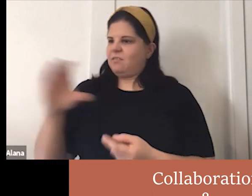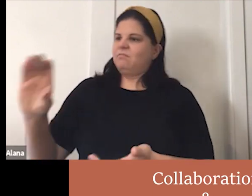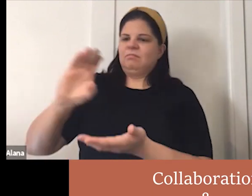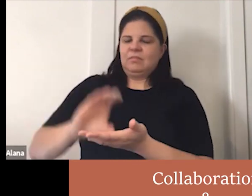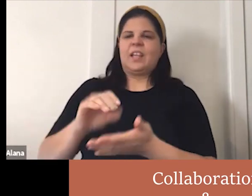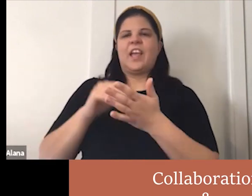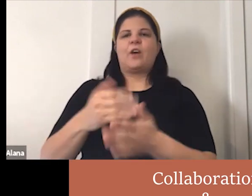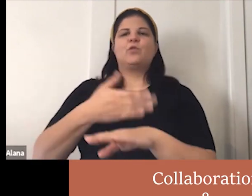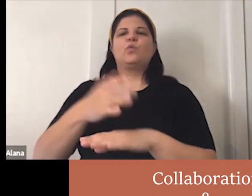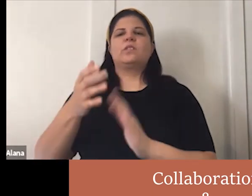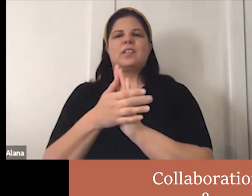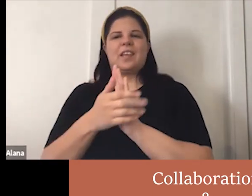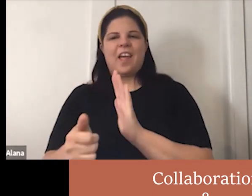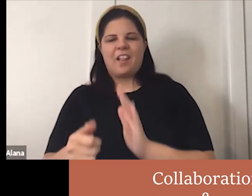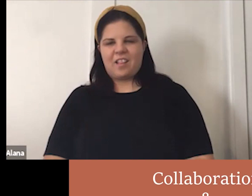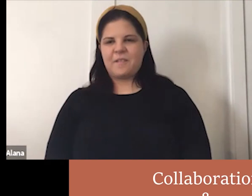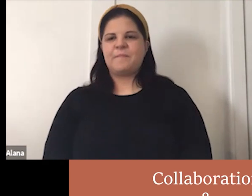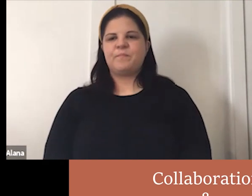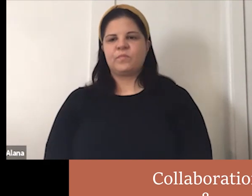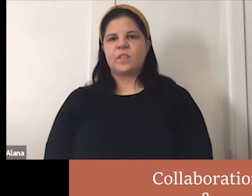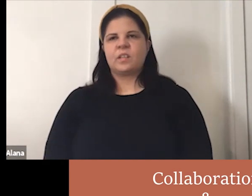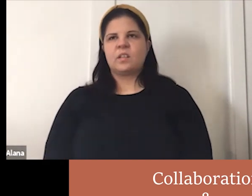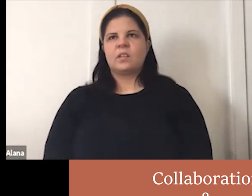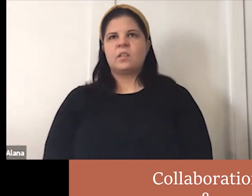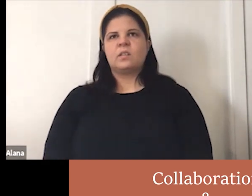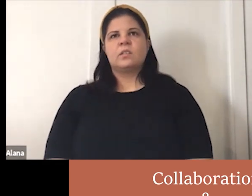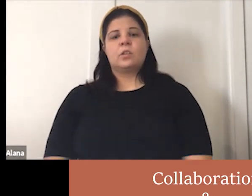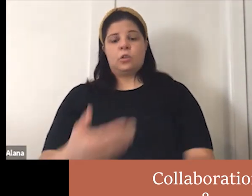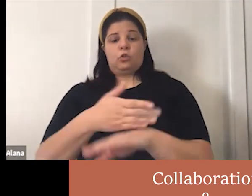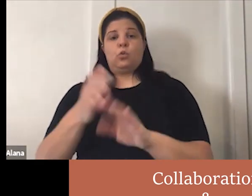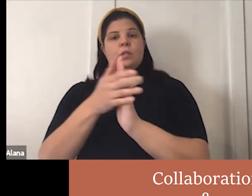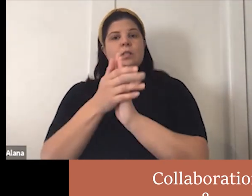But, it's not just about developing new skills.